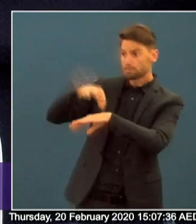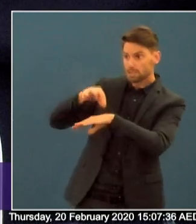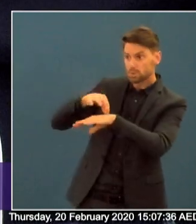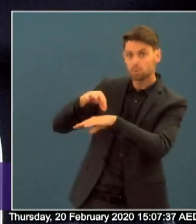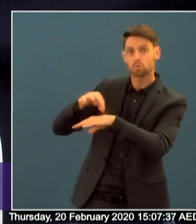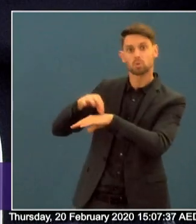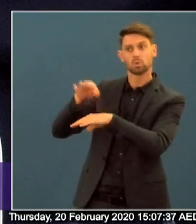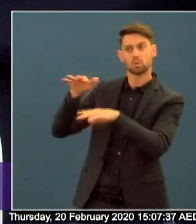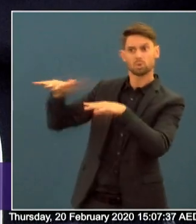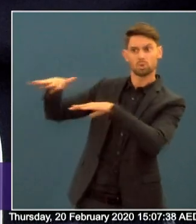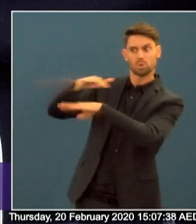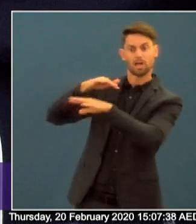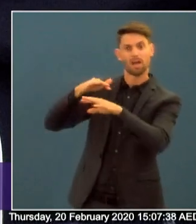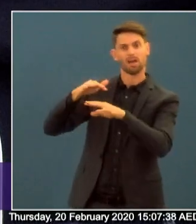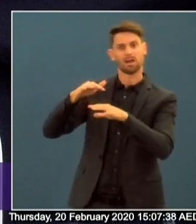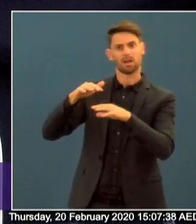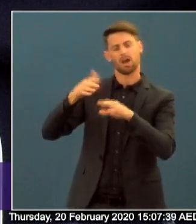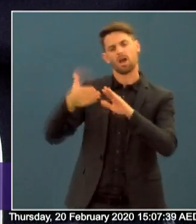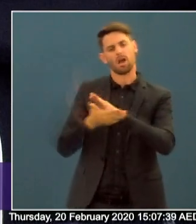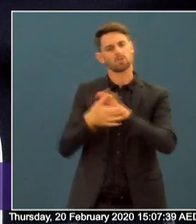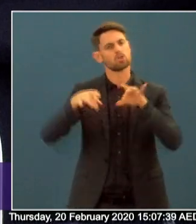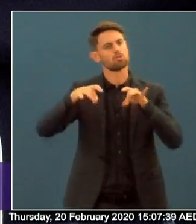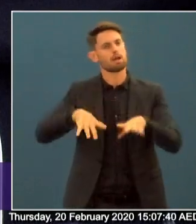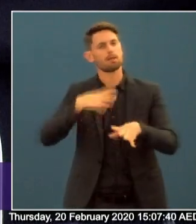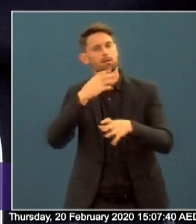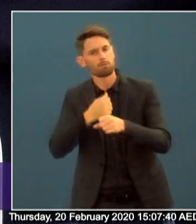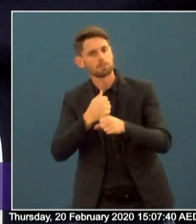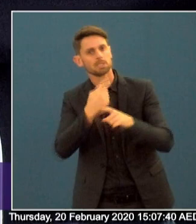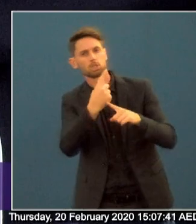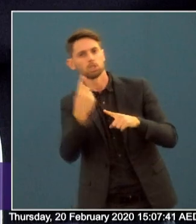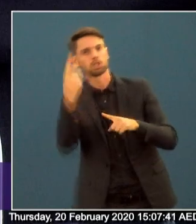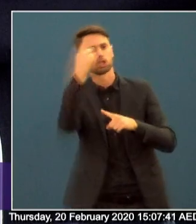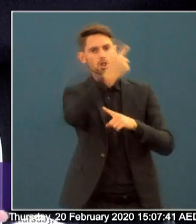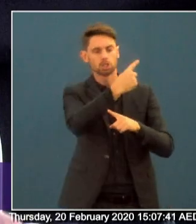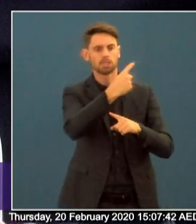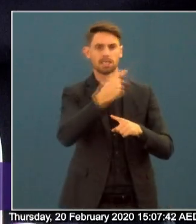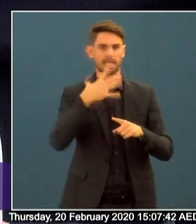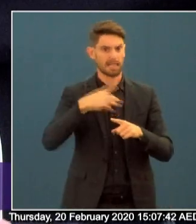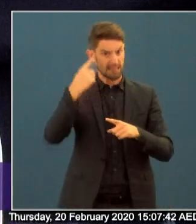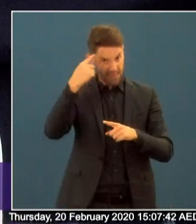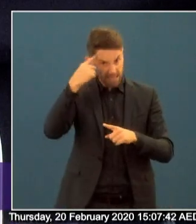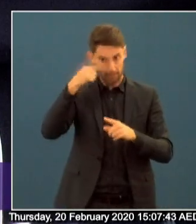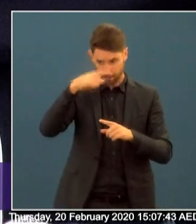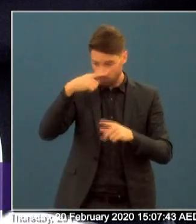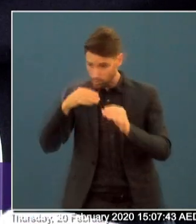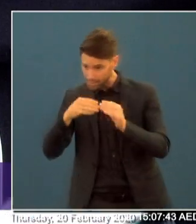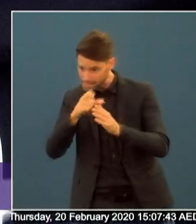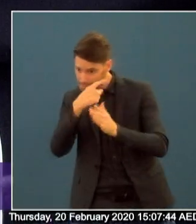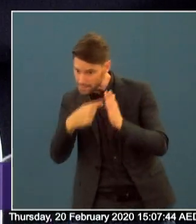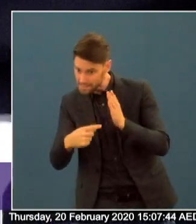between Commonwealth and the State and Territory Governments. Mental health needs to be a key focus in the next disability strategy.